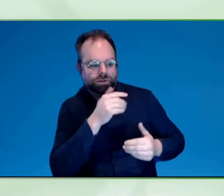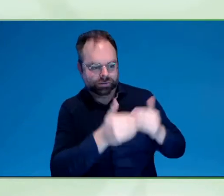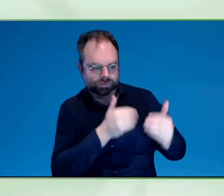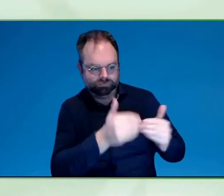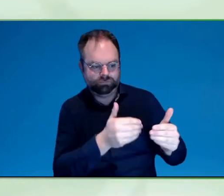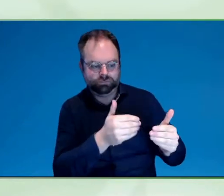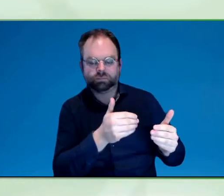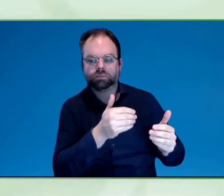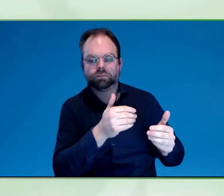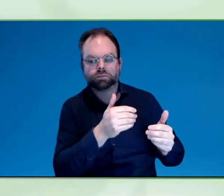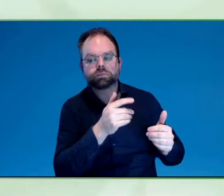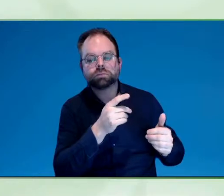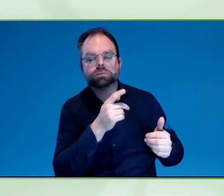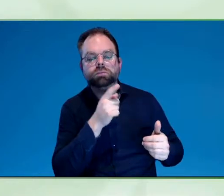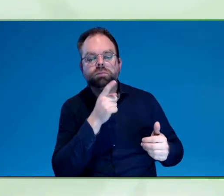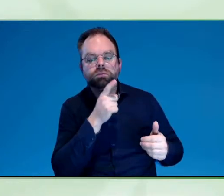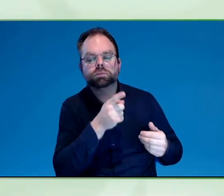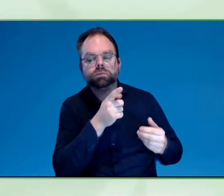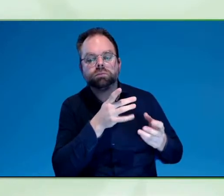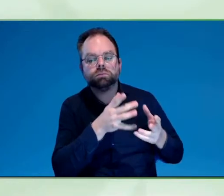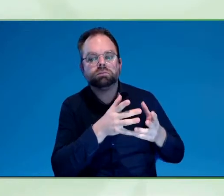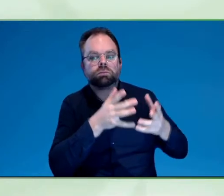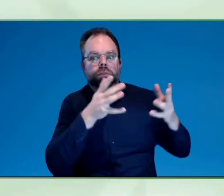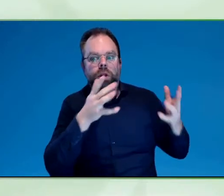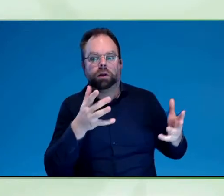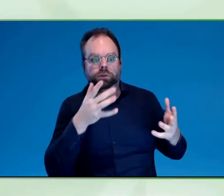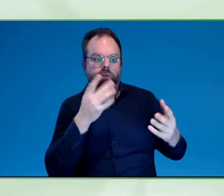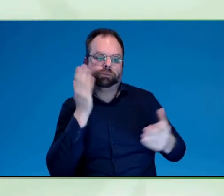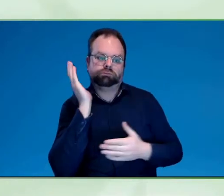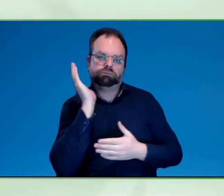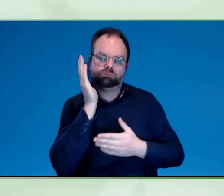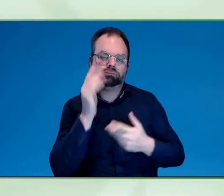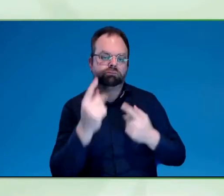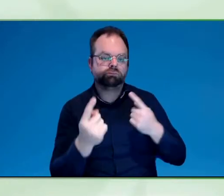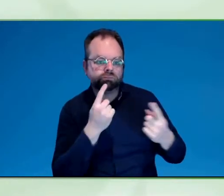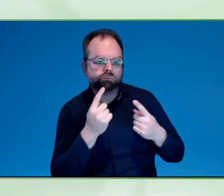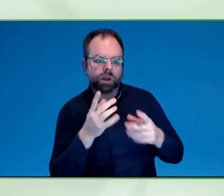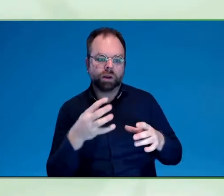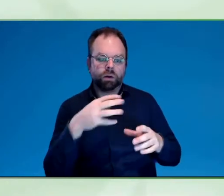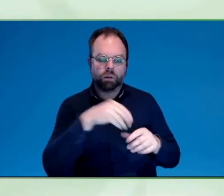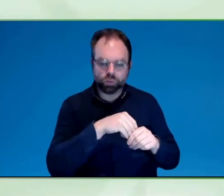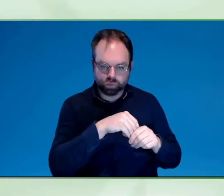them together it is really an opportunity for us to explore ways to open access.